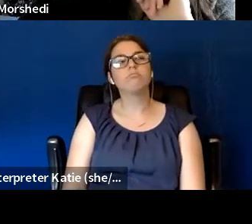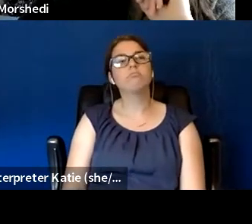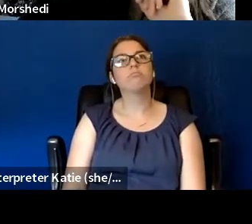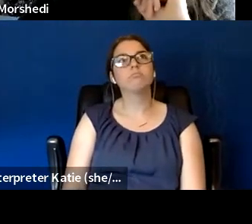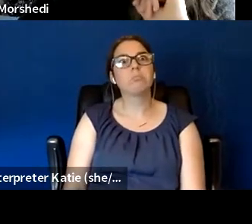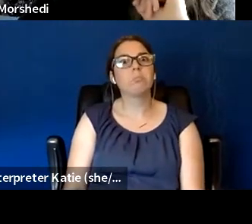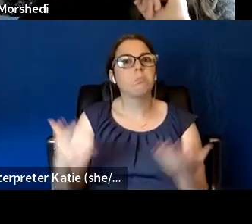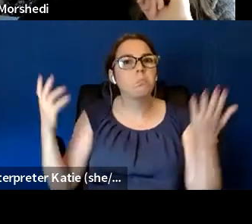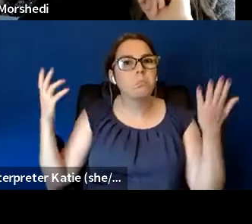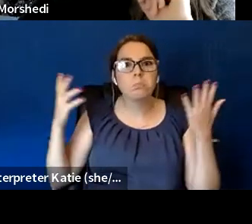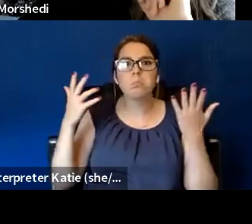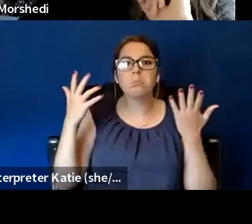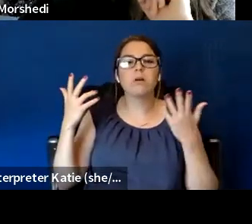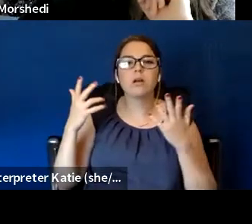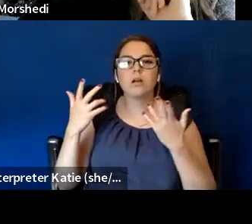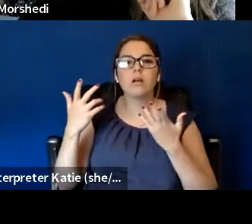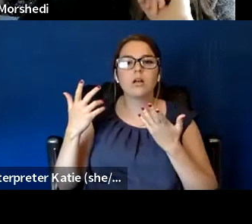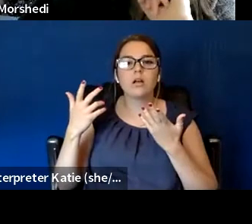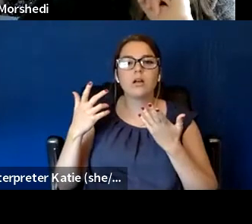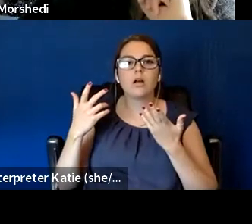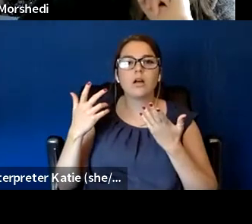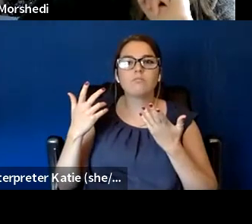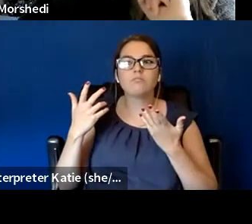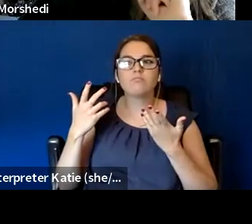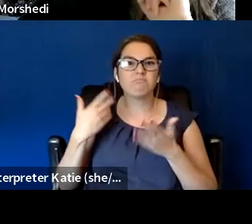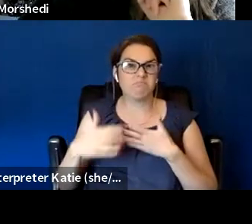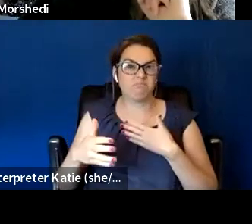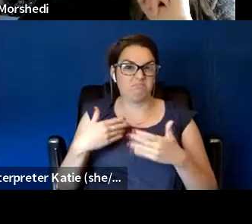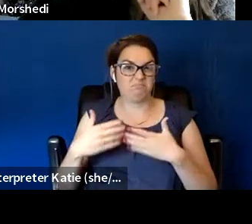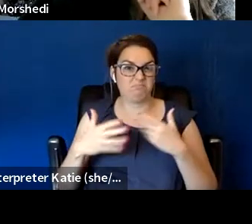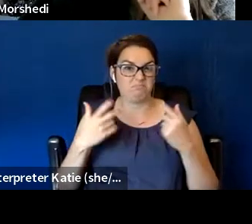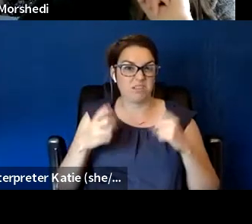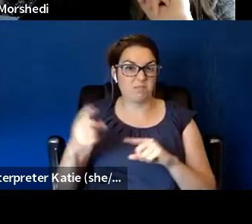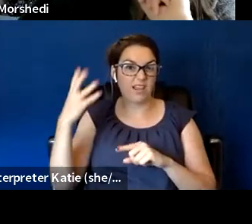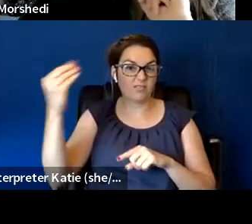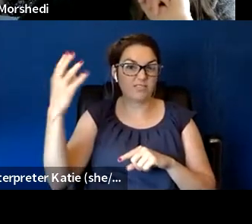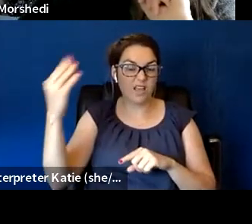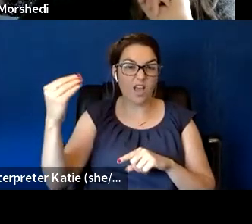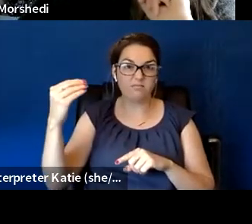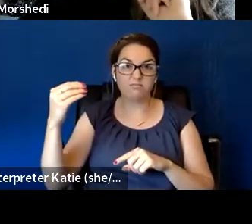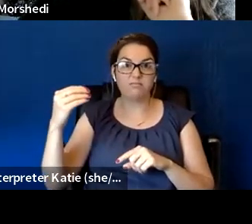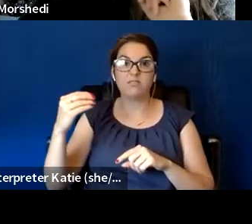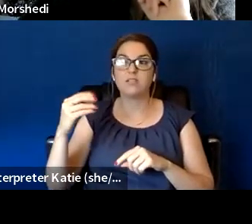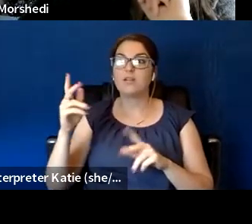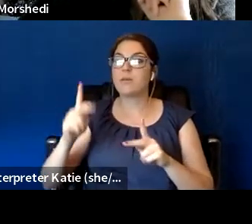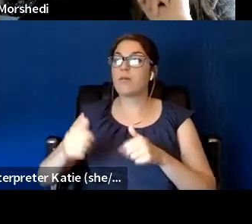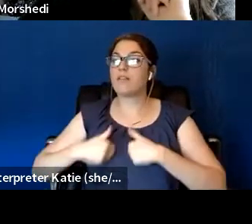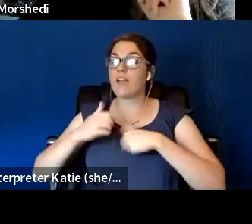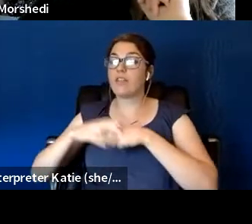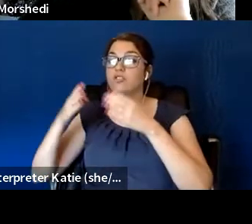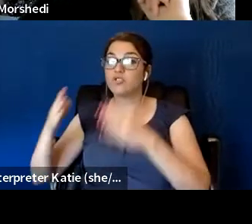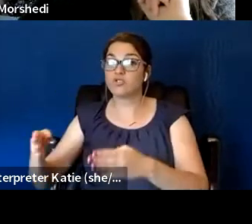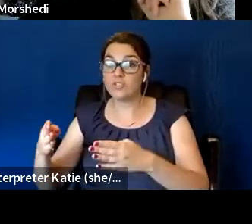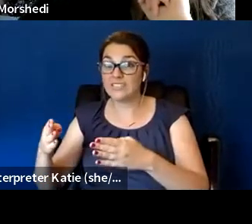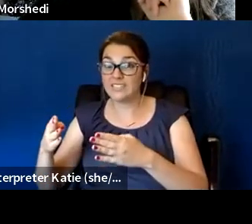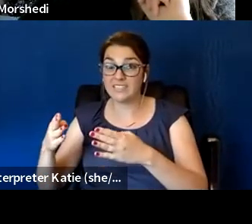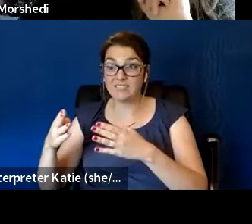homelessness doesn't stop, right? Mental illness doesn't stop. So we don't stop. Because like when the pandemic hit,